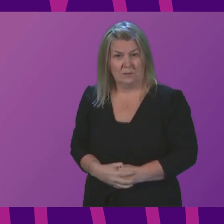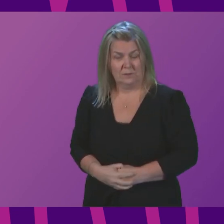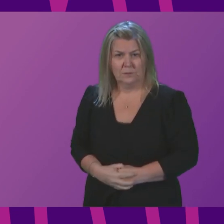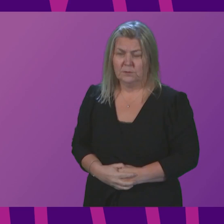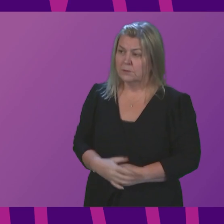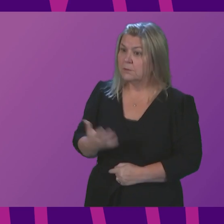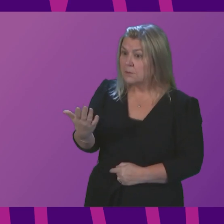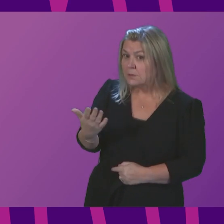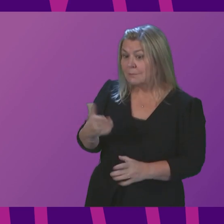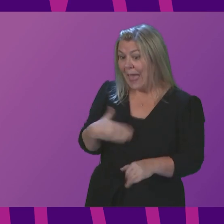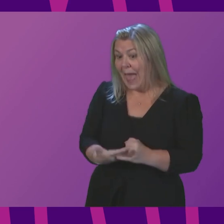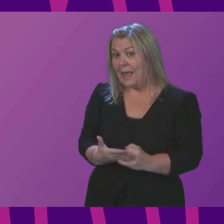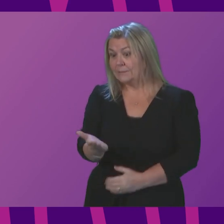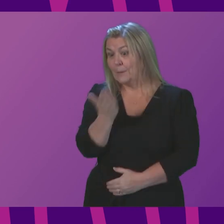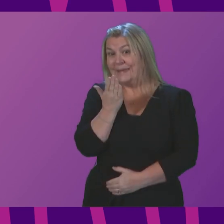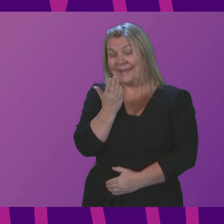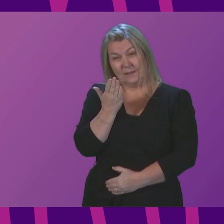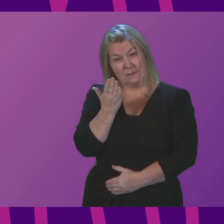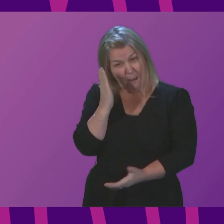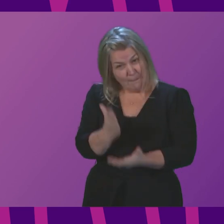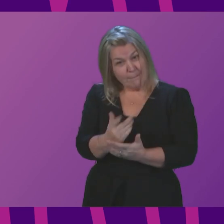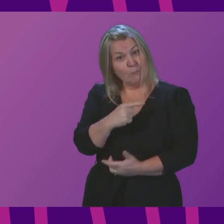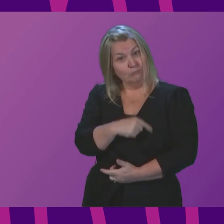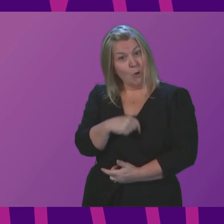to a grieving family be kept?